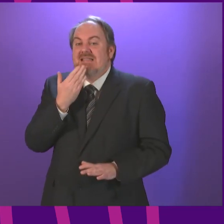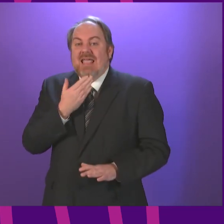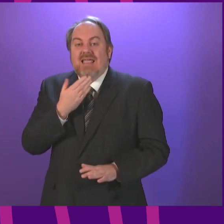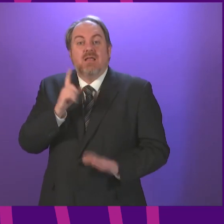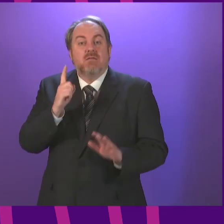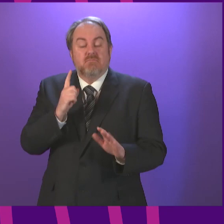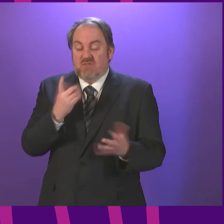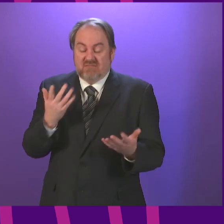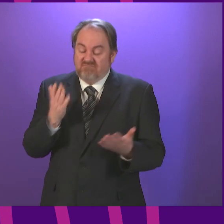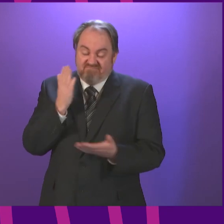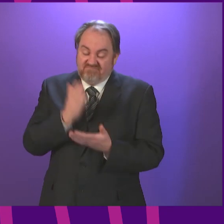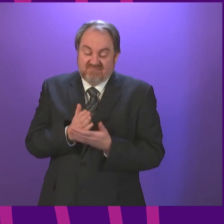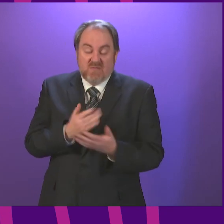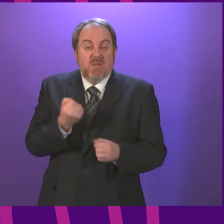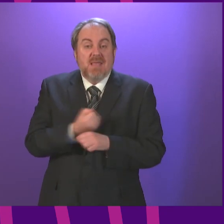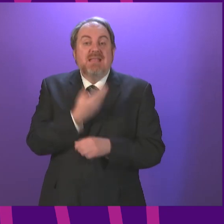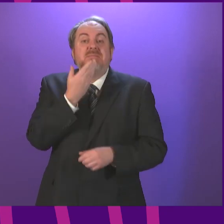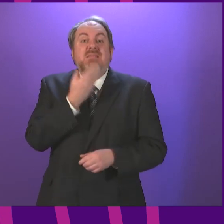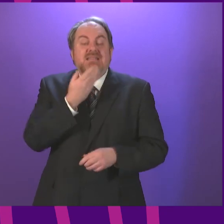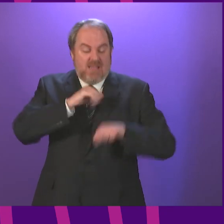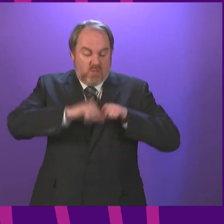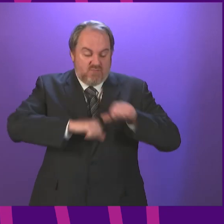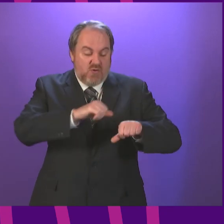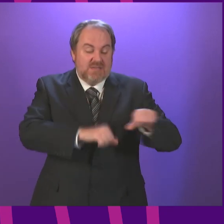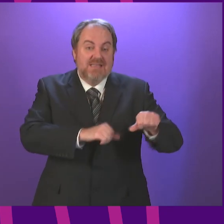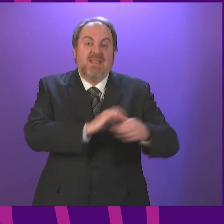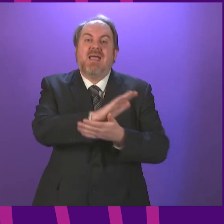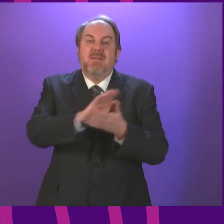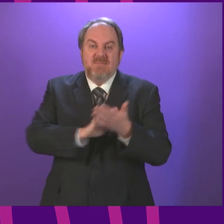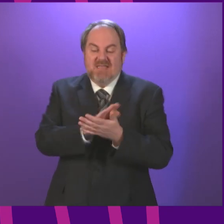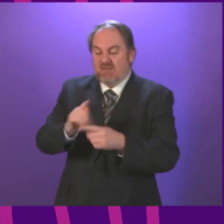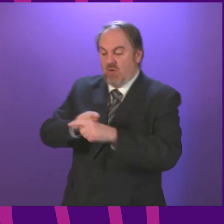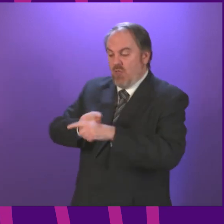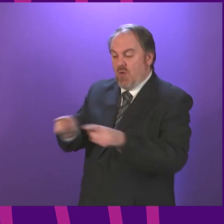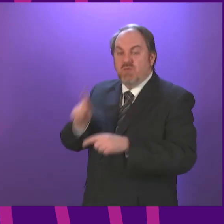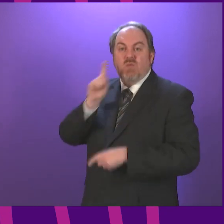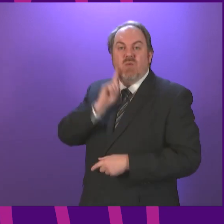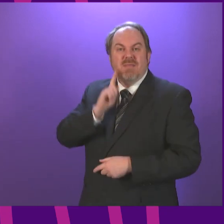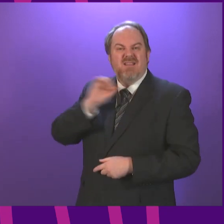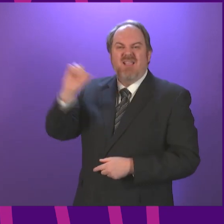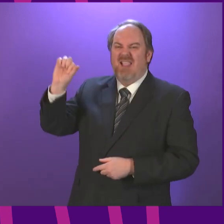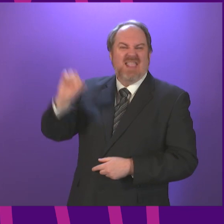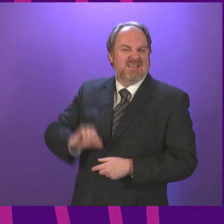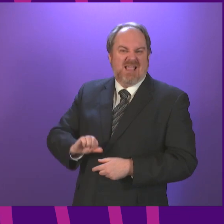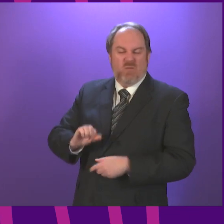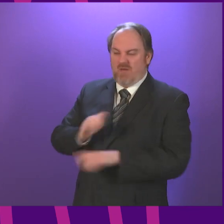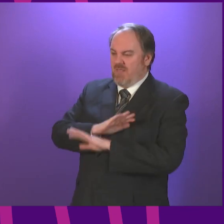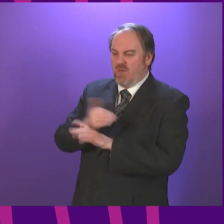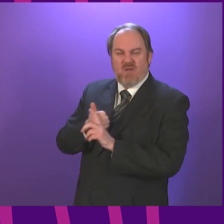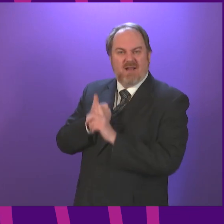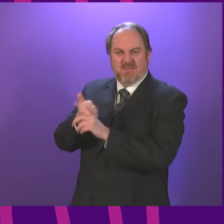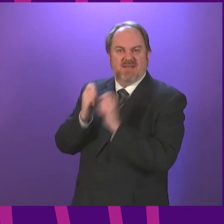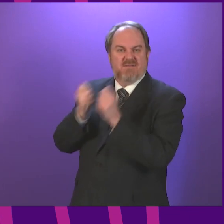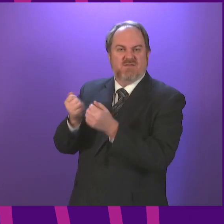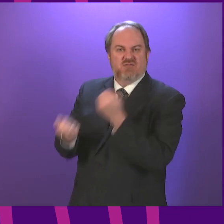was made in good faith, but an error nonetheless—let those women down. I have apologised for that. I was not involved in the investigation, so I was not aware of the error at the time,